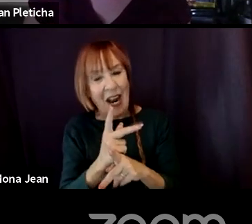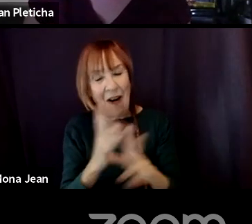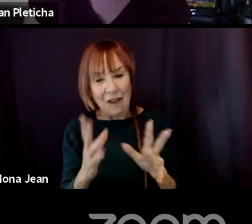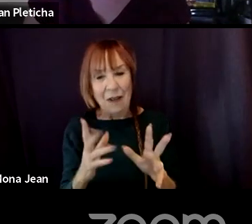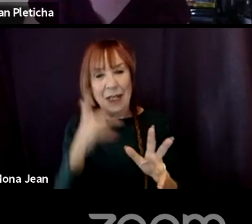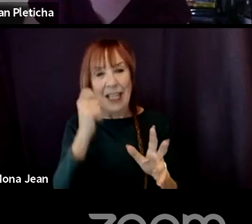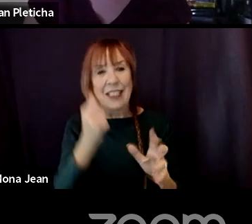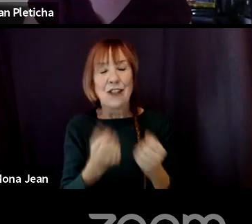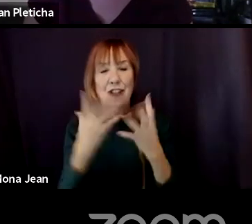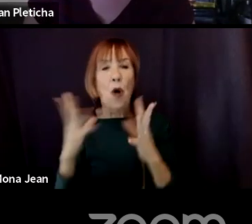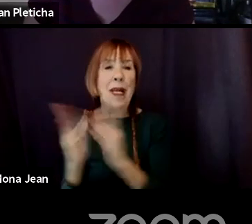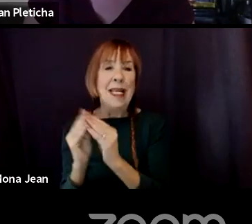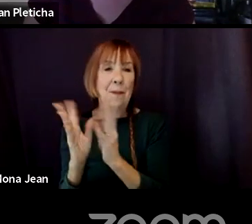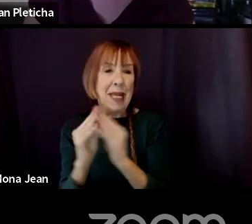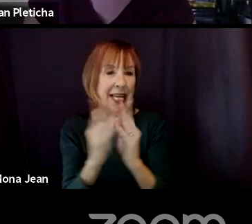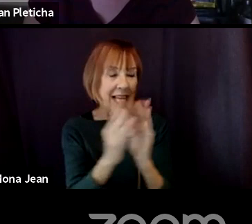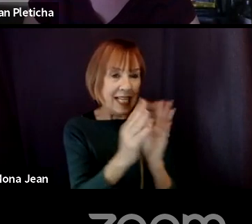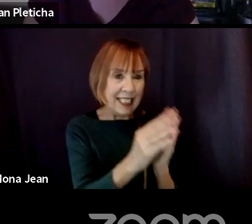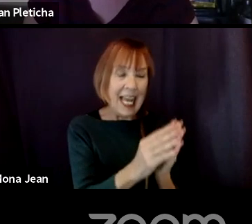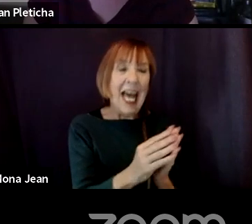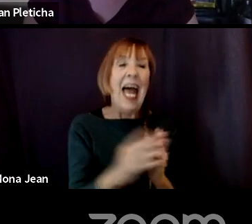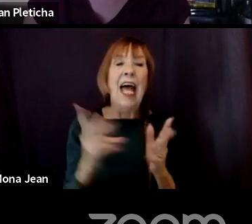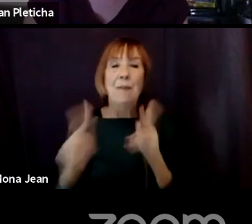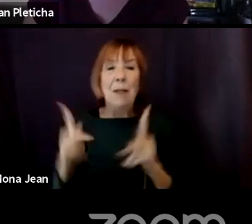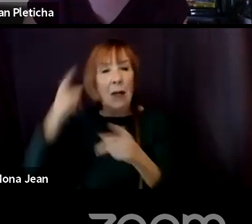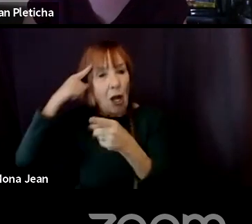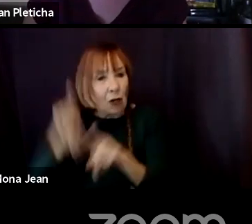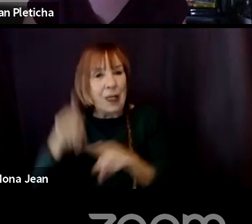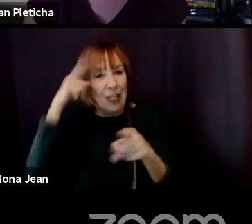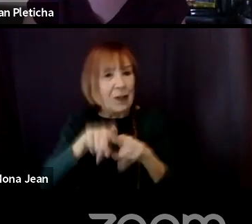before we get to that it would never happen. Yeah. It was just waiting there.